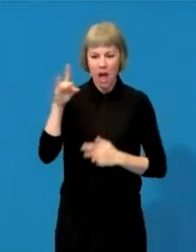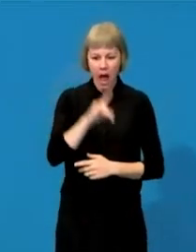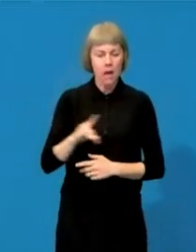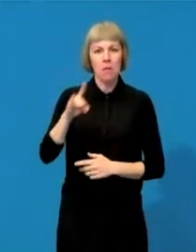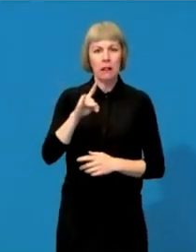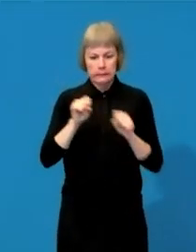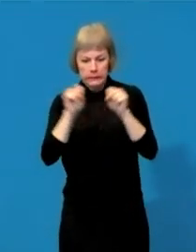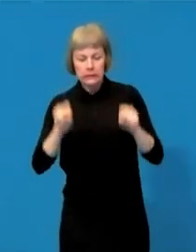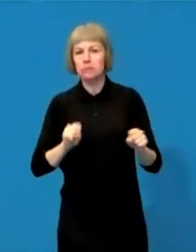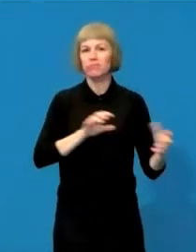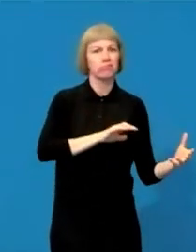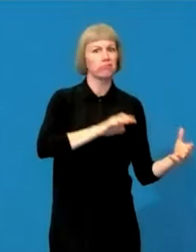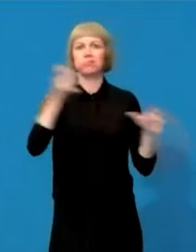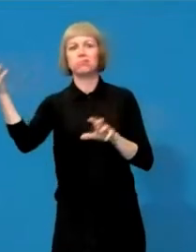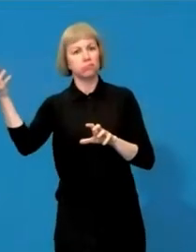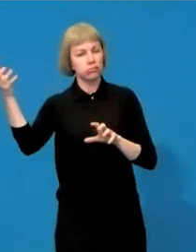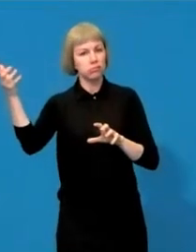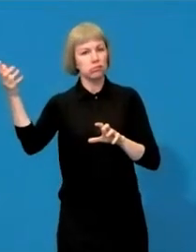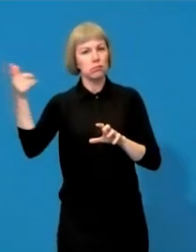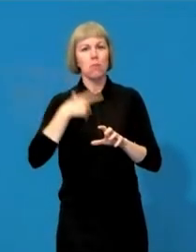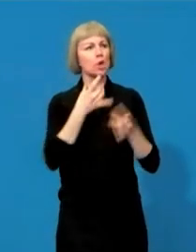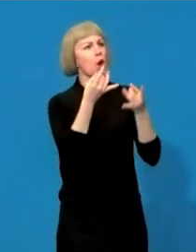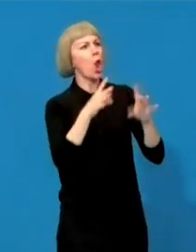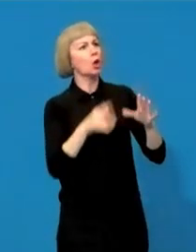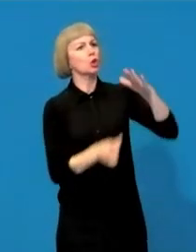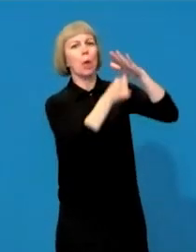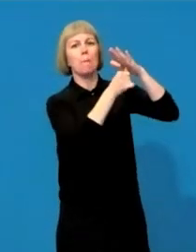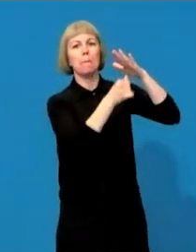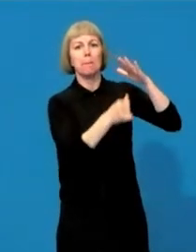You know, like my younger brothers, they all listen to me and come to me for advice. You remove me, and what's going to happen to my little brothers.